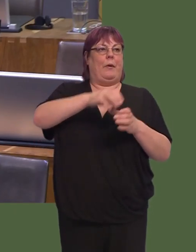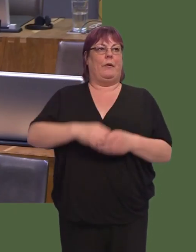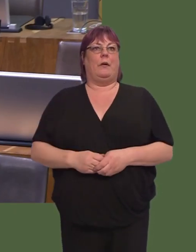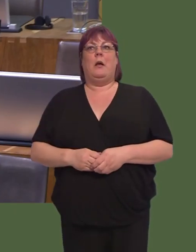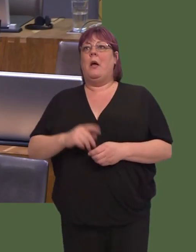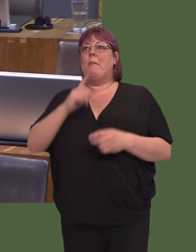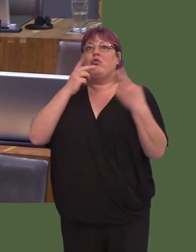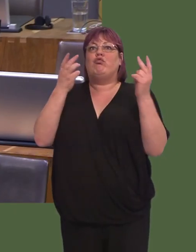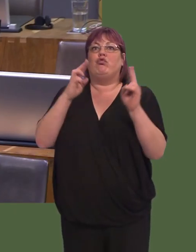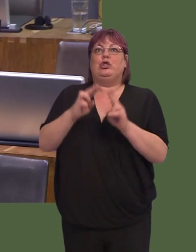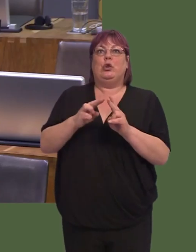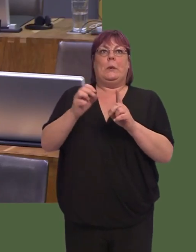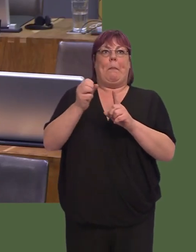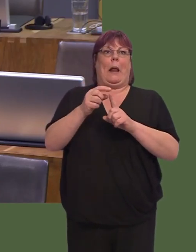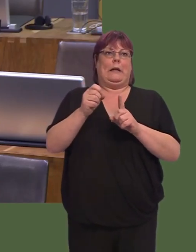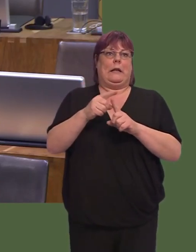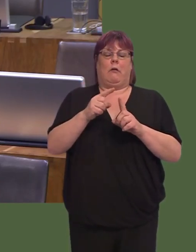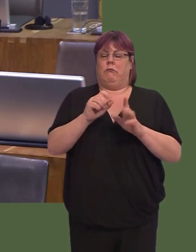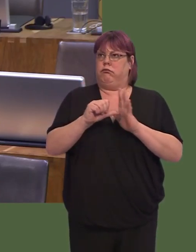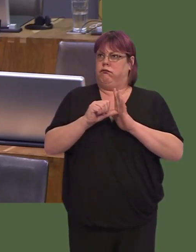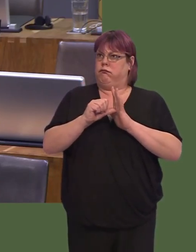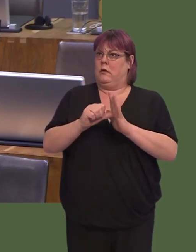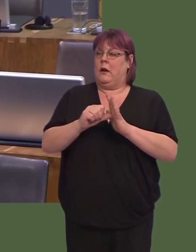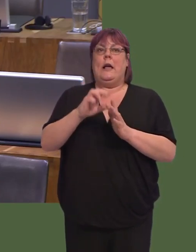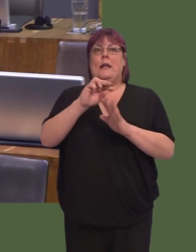I've had a go at it myself, and there are some products that are very, very difficult